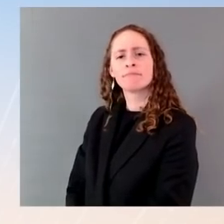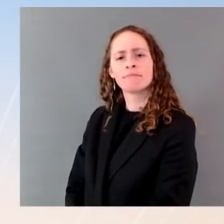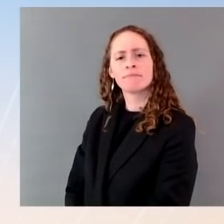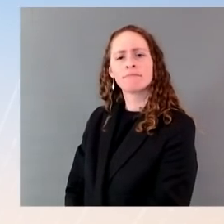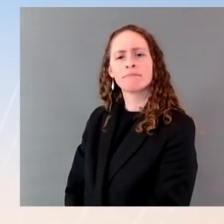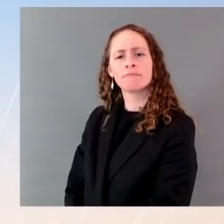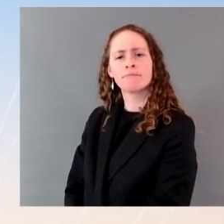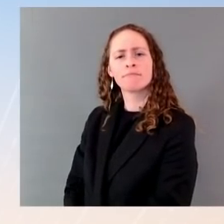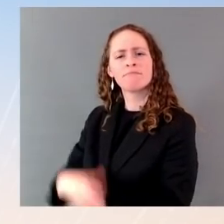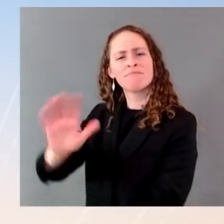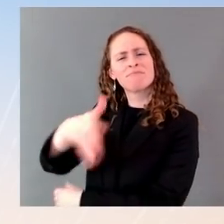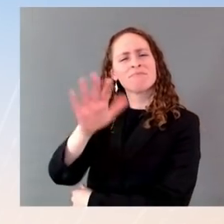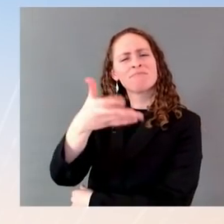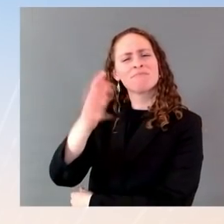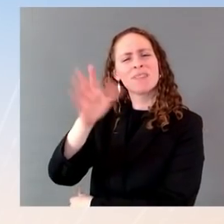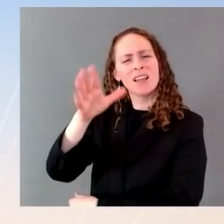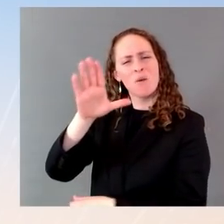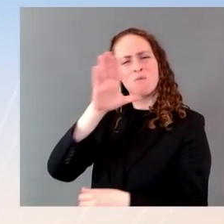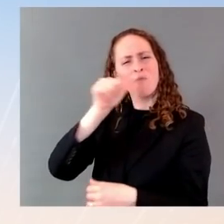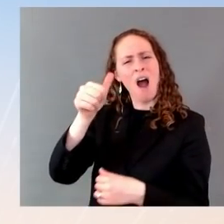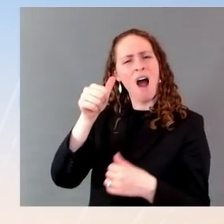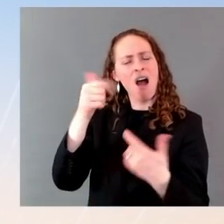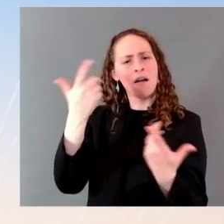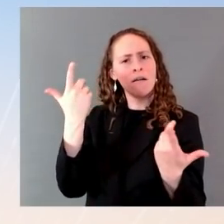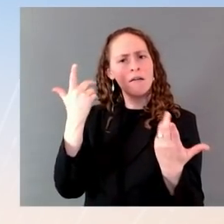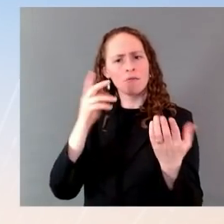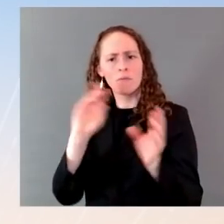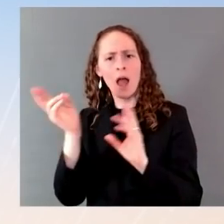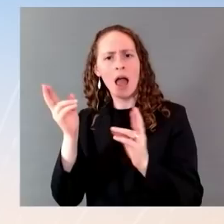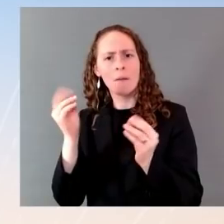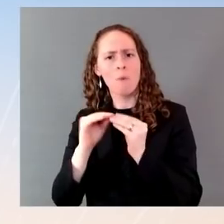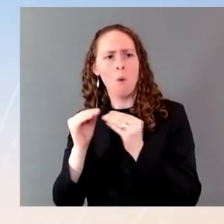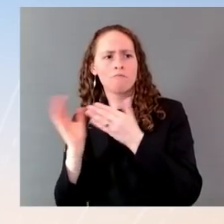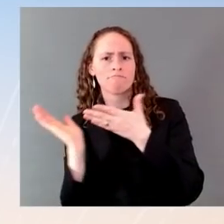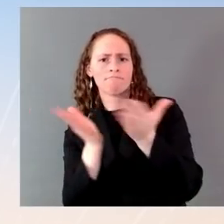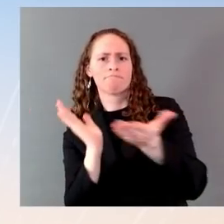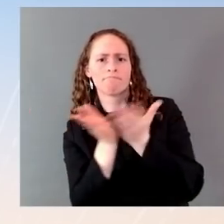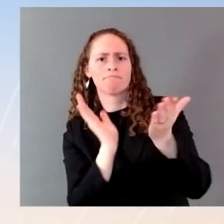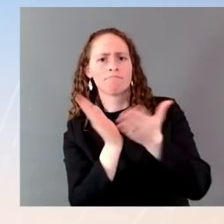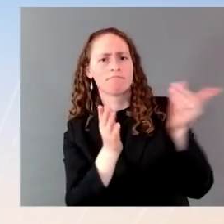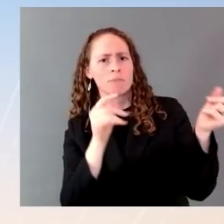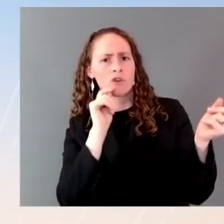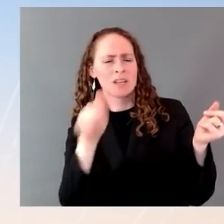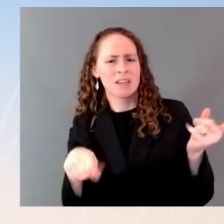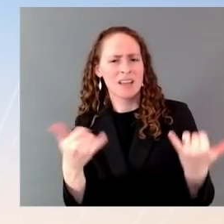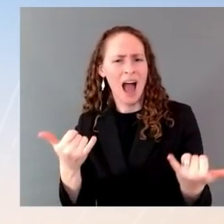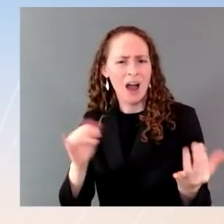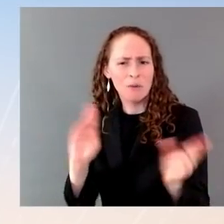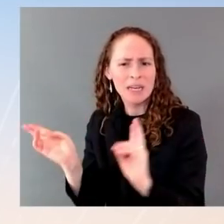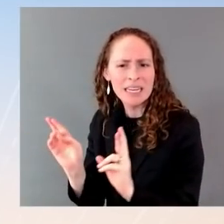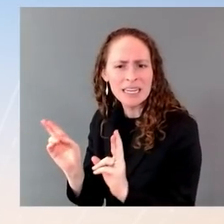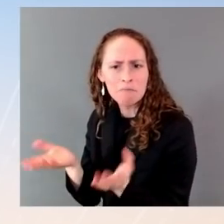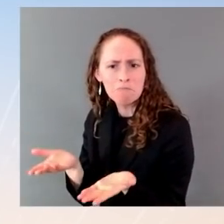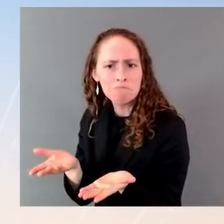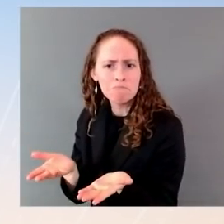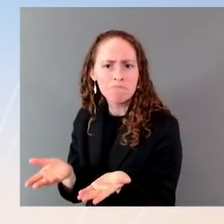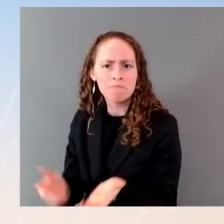in response to an earlier question, we are continuing to deliver defensive materiel assistance to Ukraine.